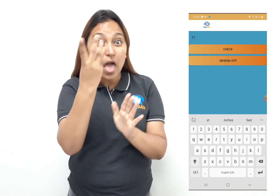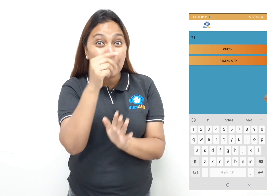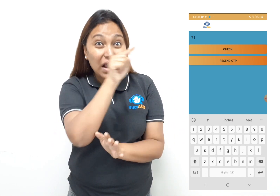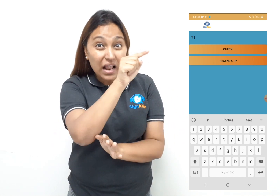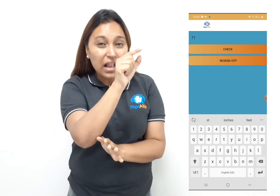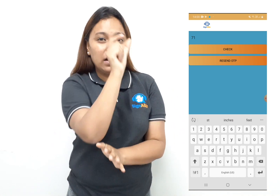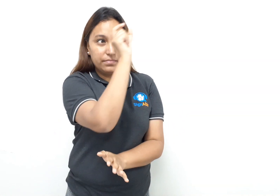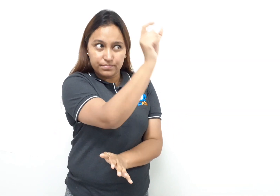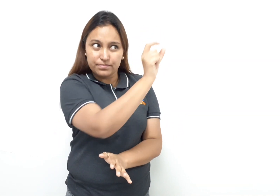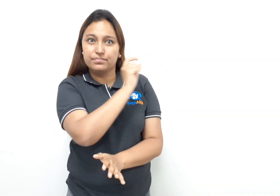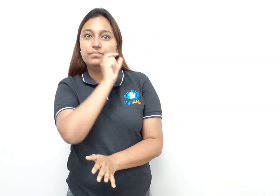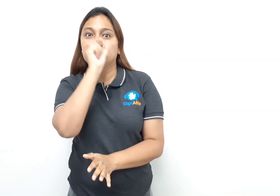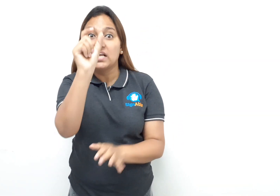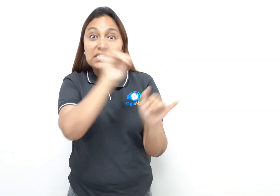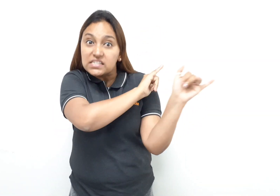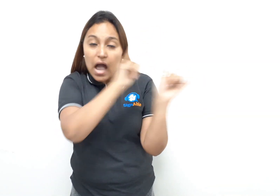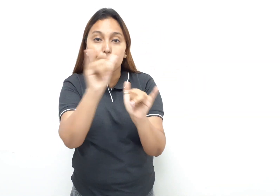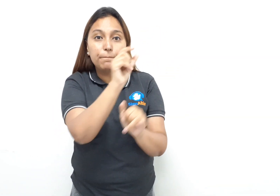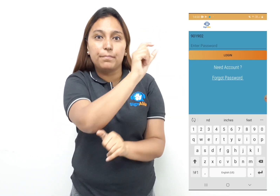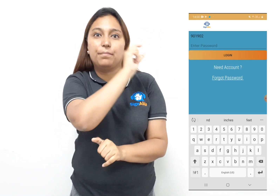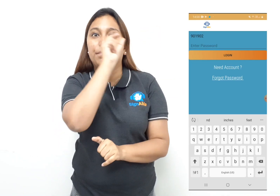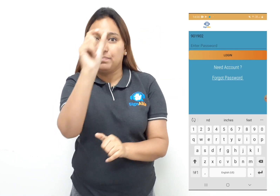Enter the same number.